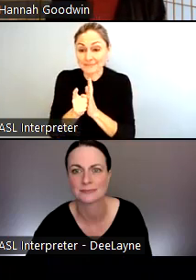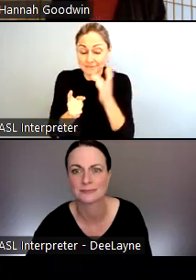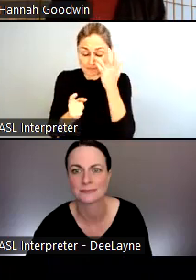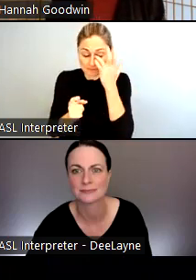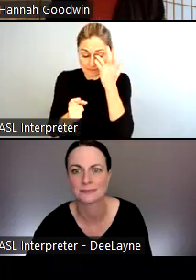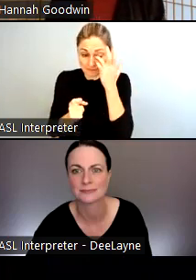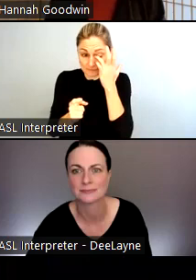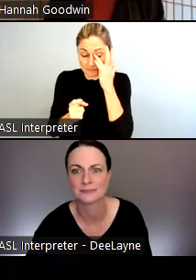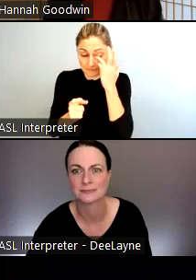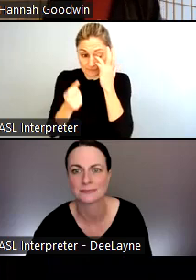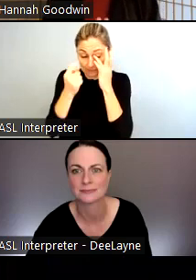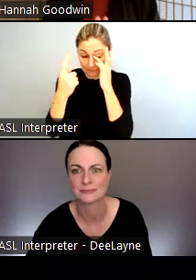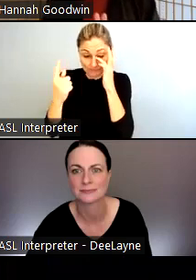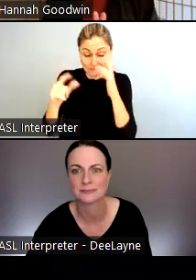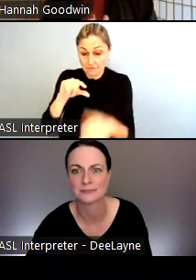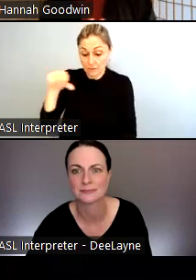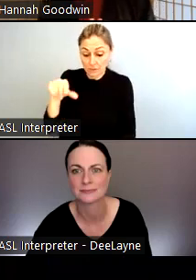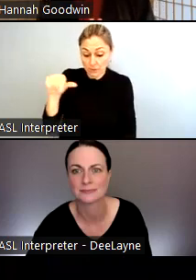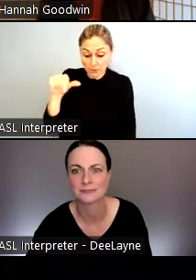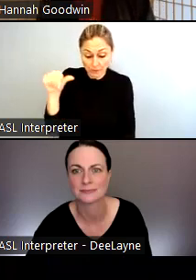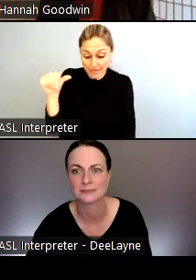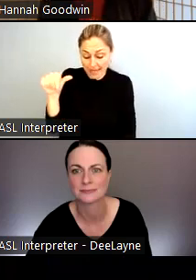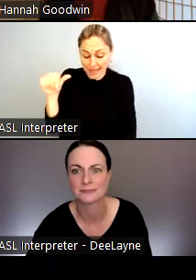The Q&A, we're trying to figure that out.